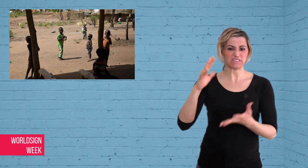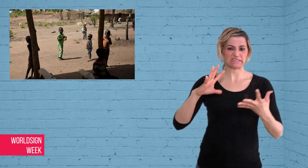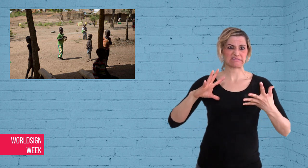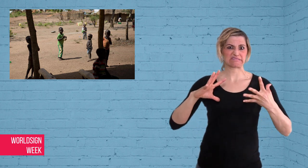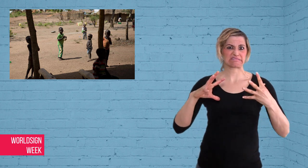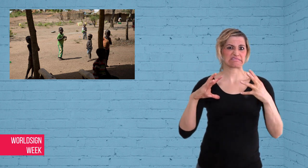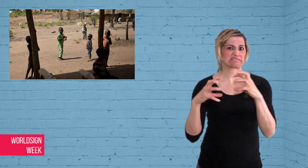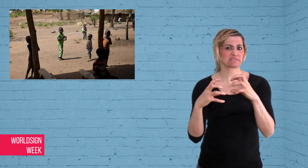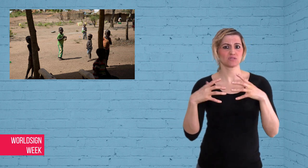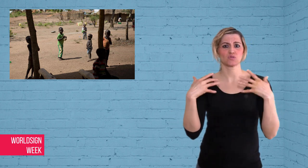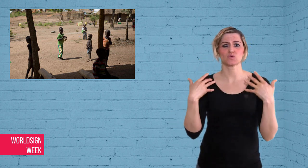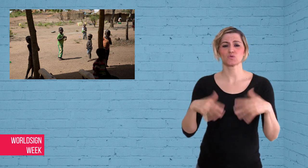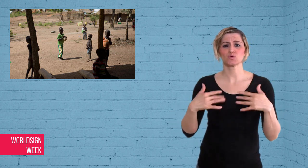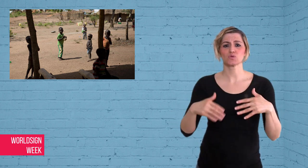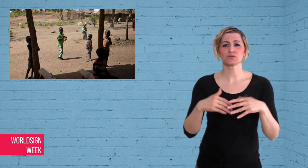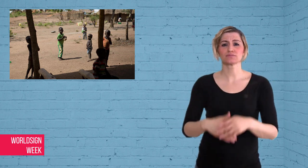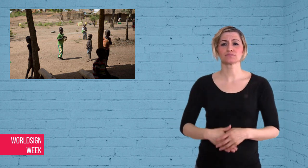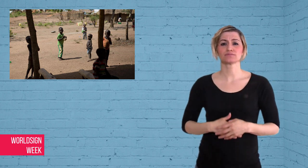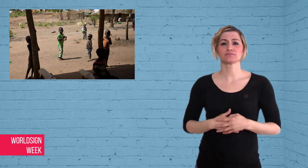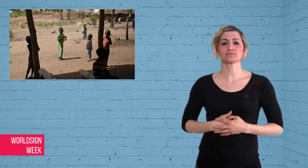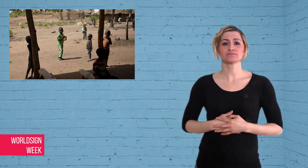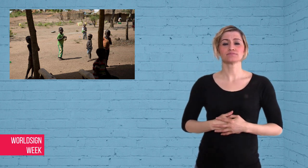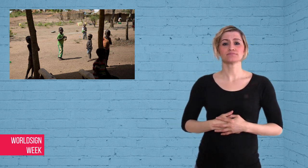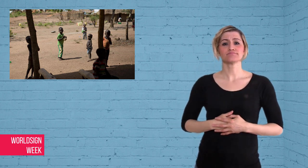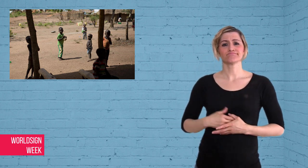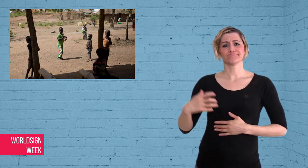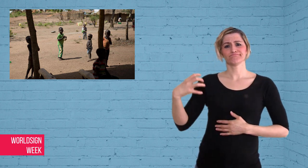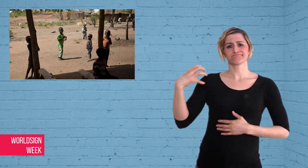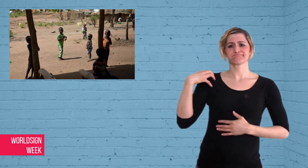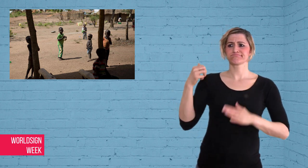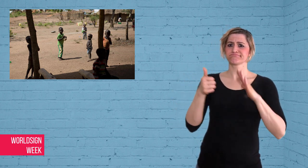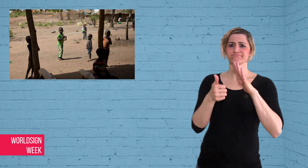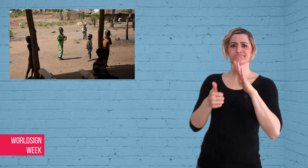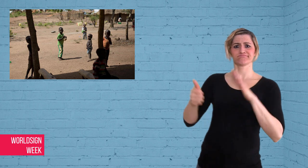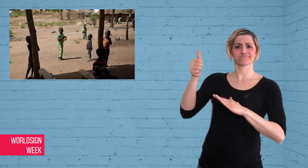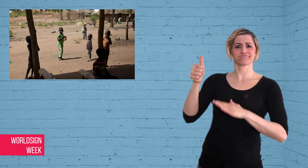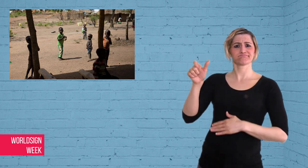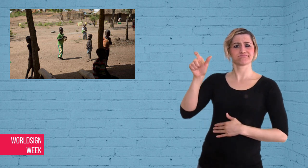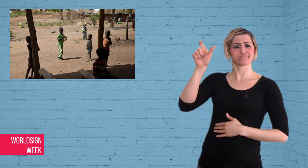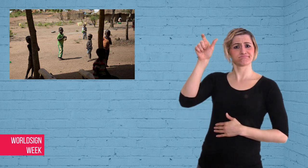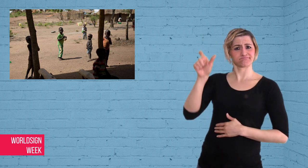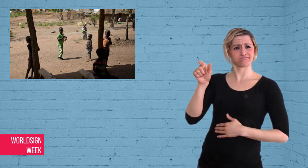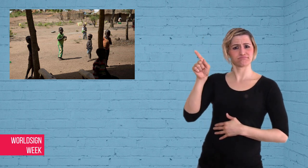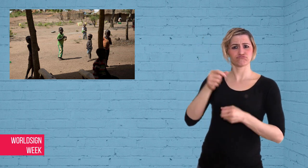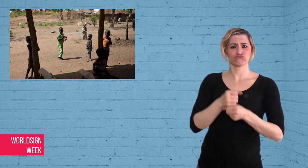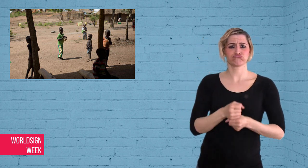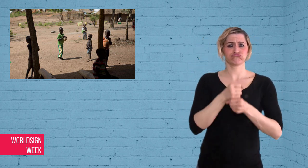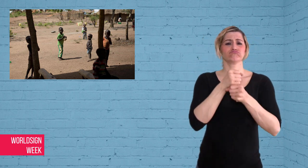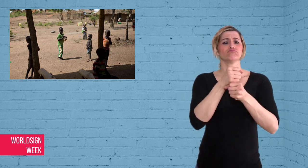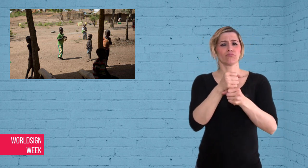official with one of the UN agencies